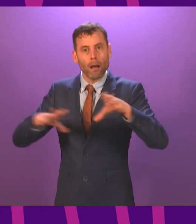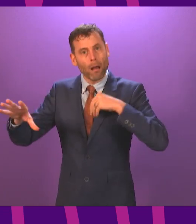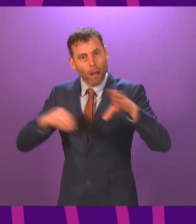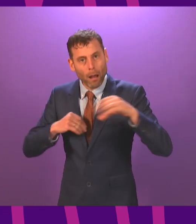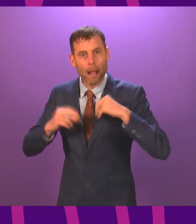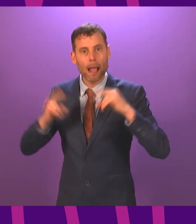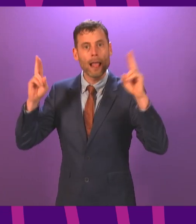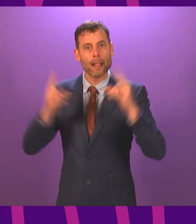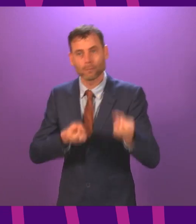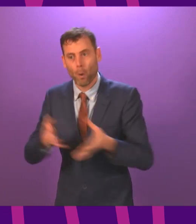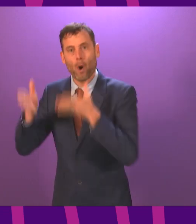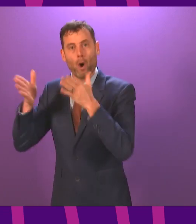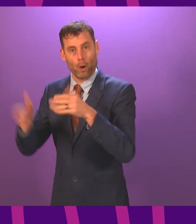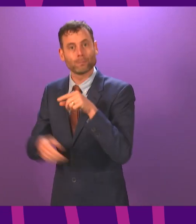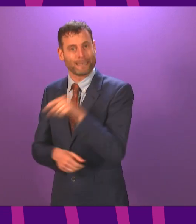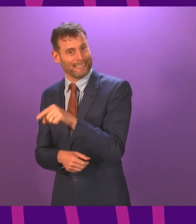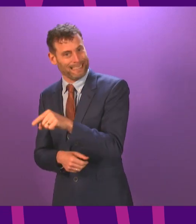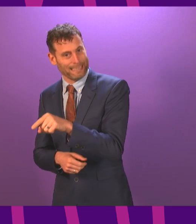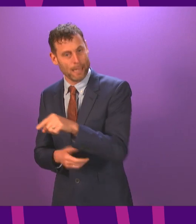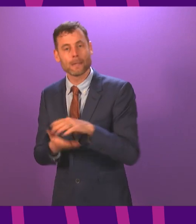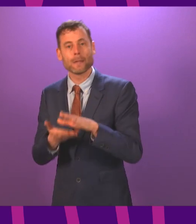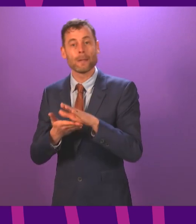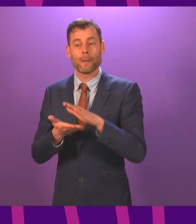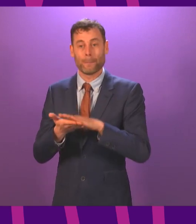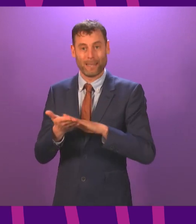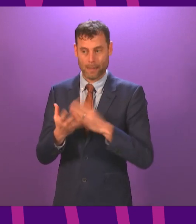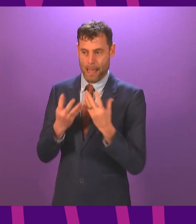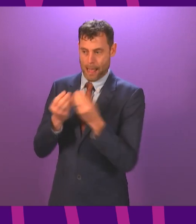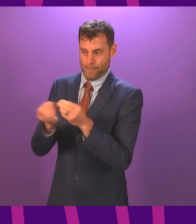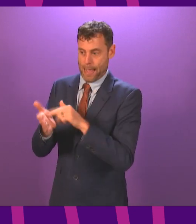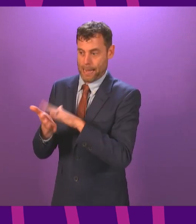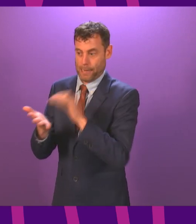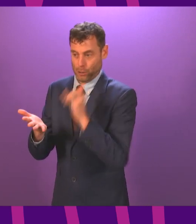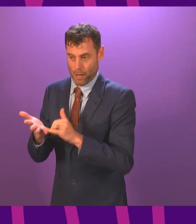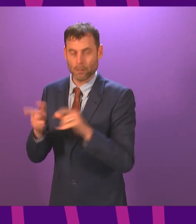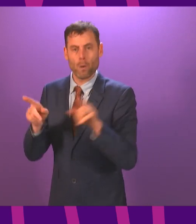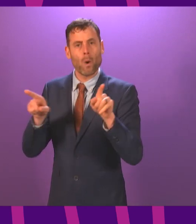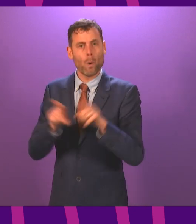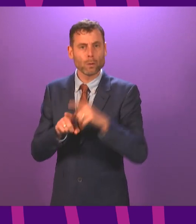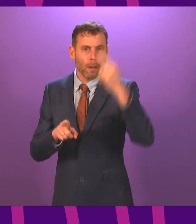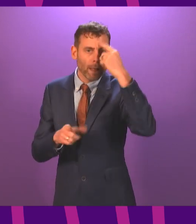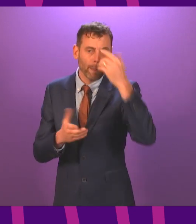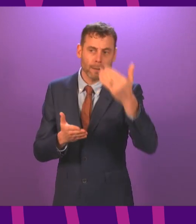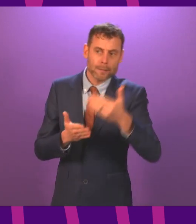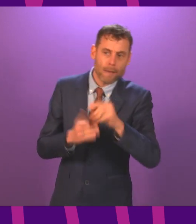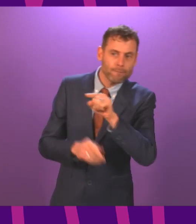the numbers who get ill and need hospital care and therefore protecting the national health service and saving lives.